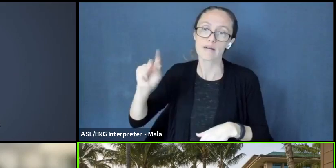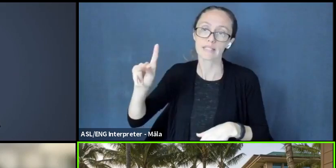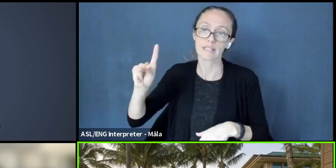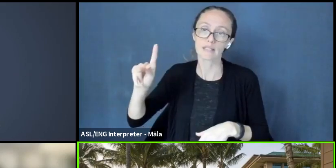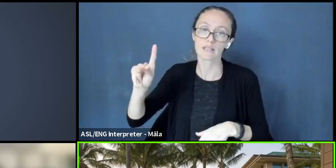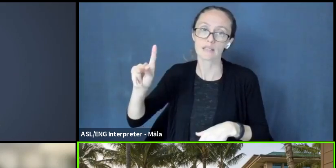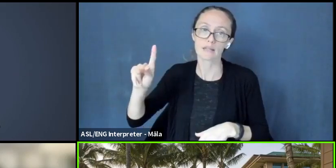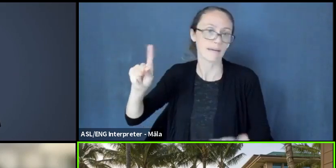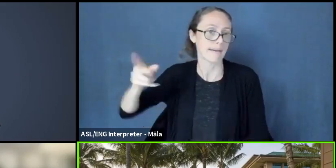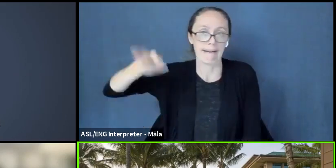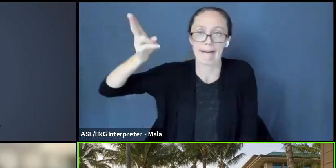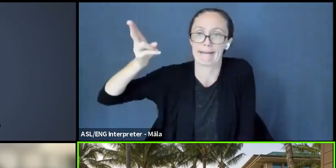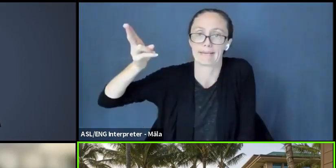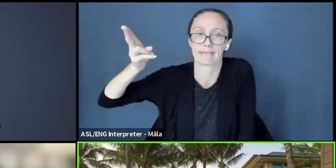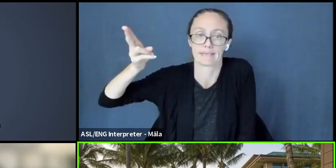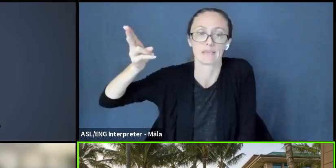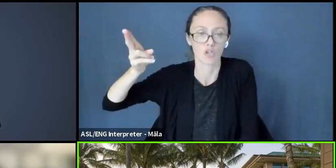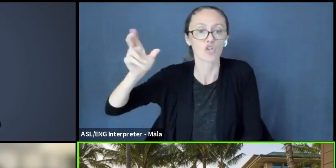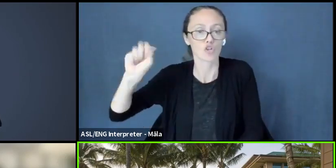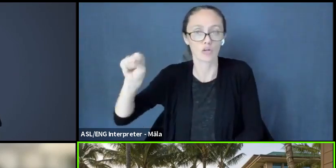in the hospital and dying.